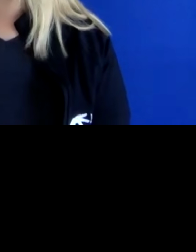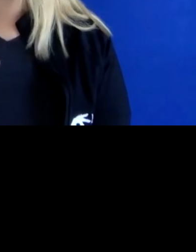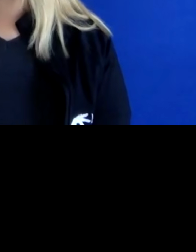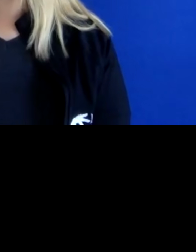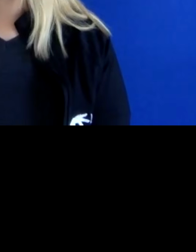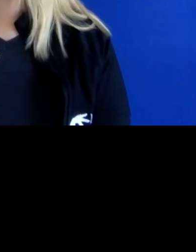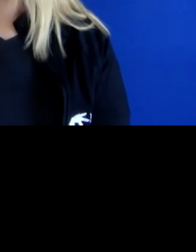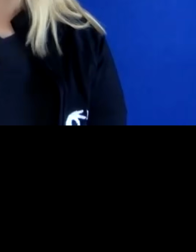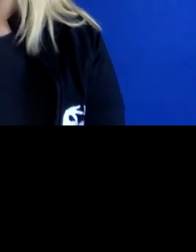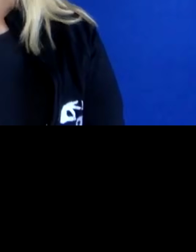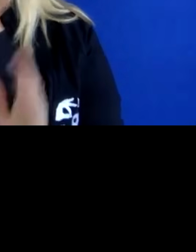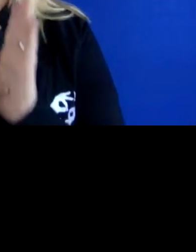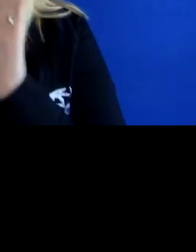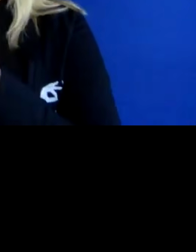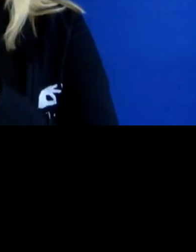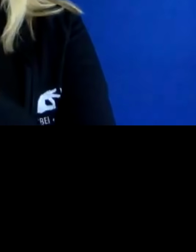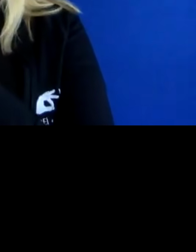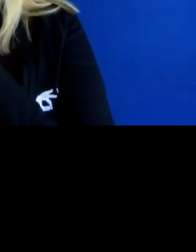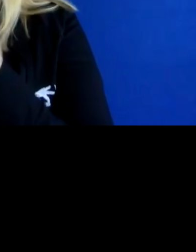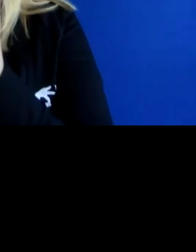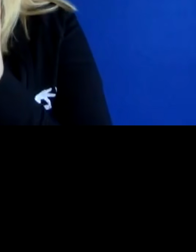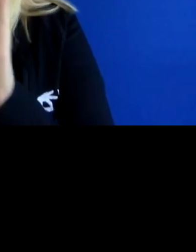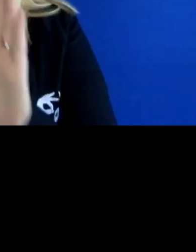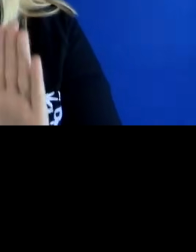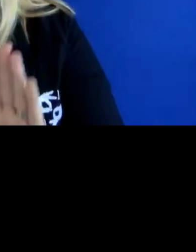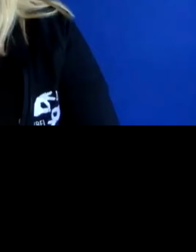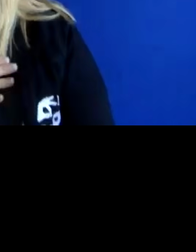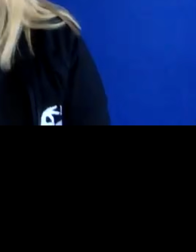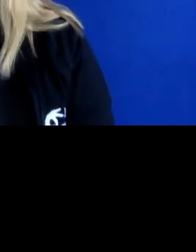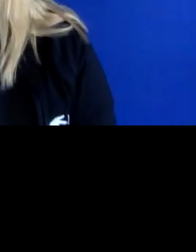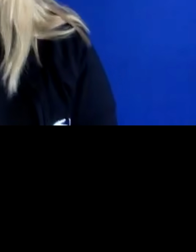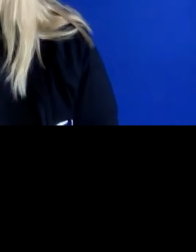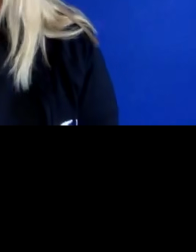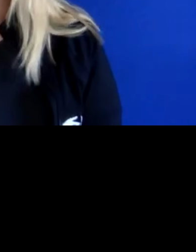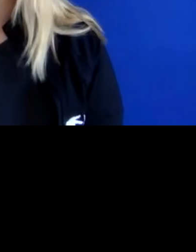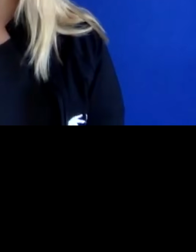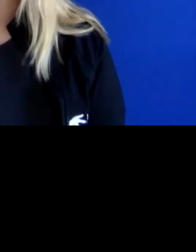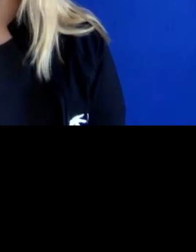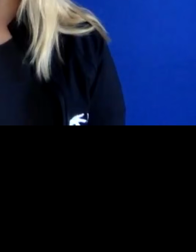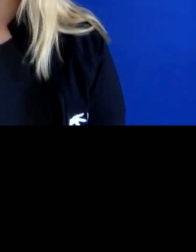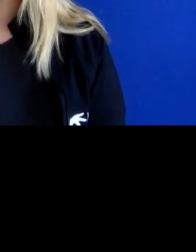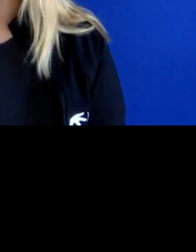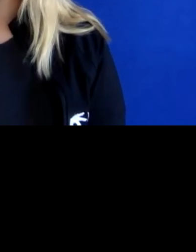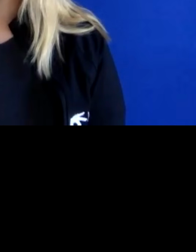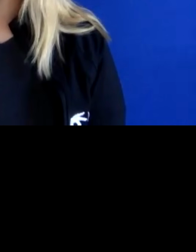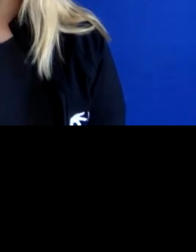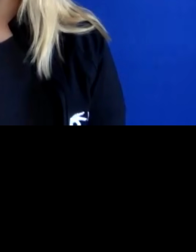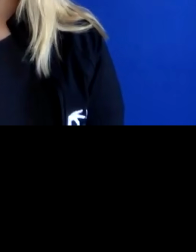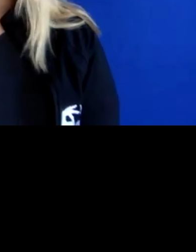Personally me -- I use YouTube. Because none of the automatic caption tools are good enough with my accent.